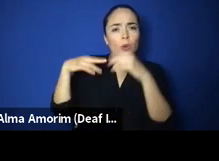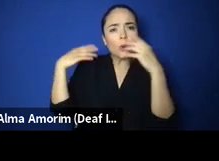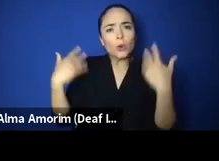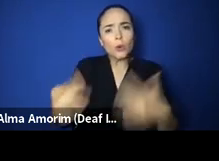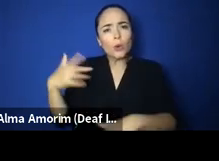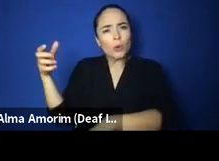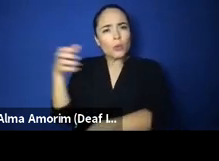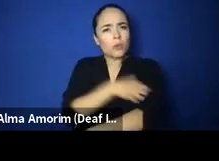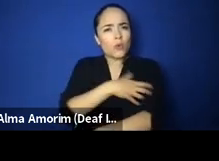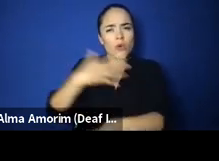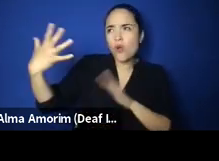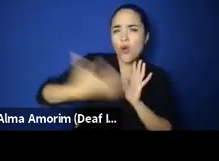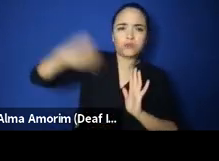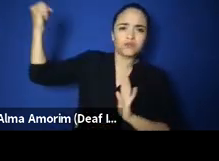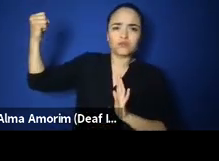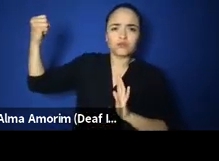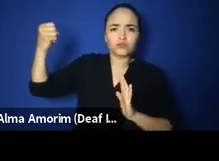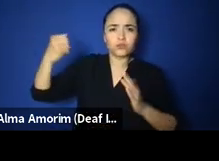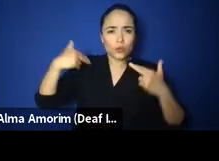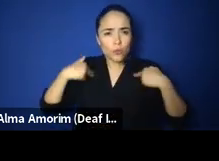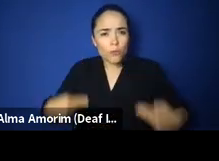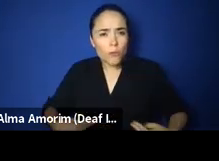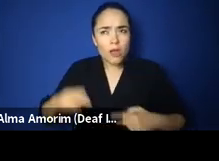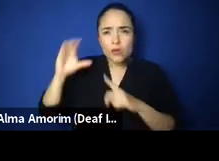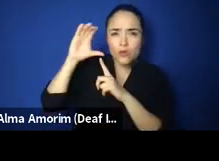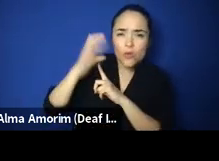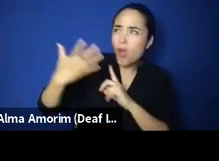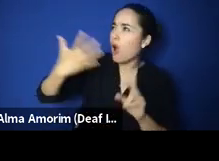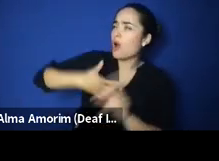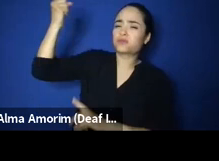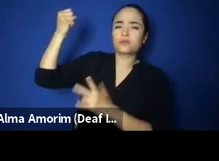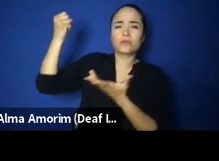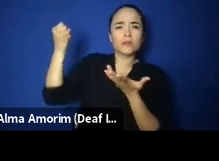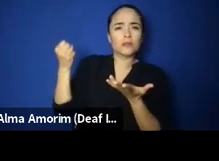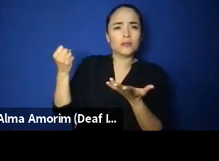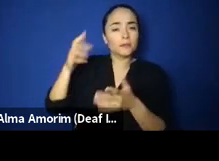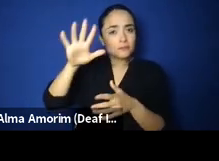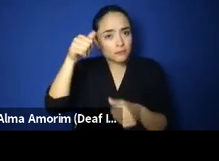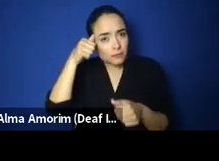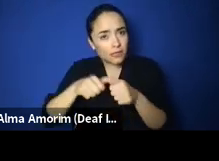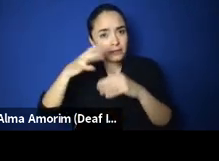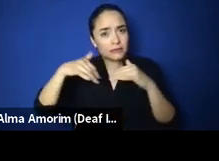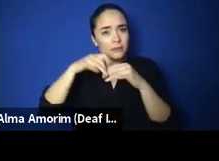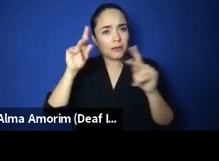have to remember that Indigenous People are human, and so are our children. I'm so excited today that